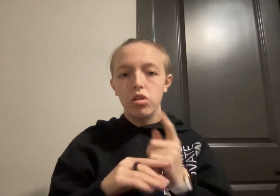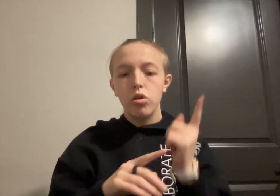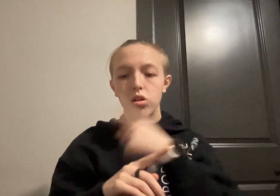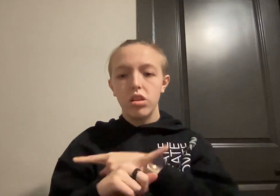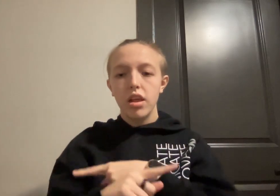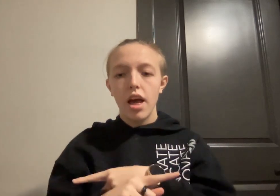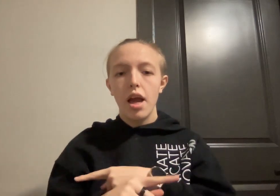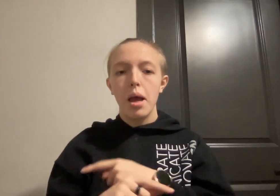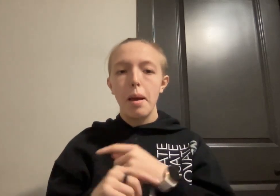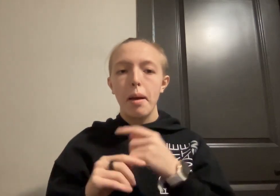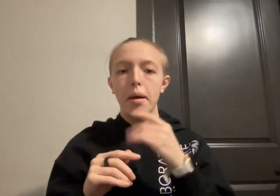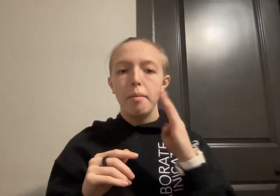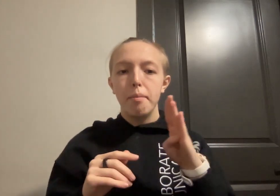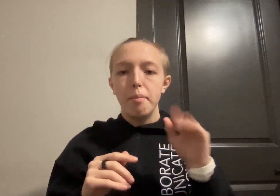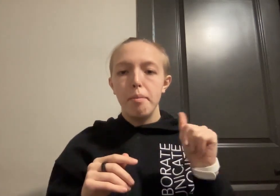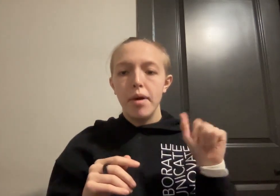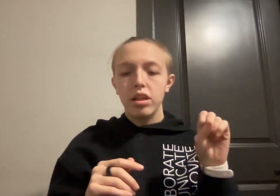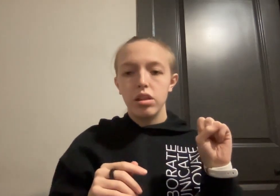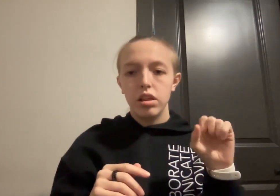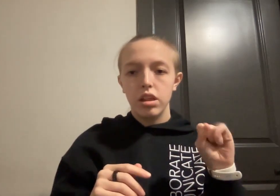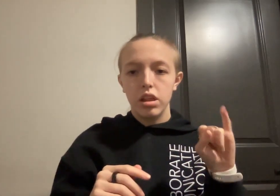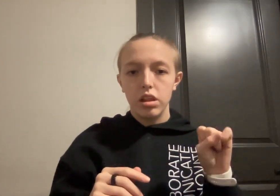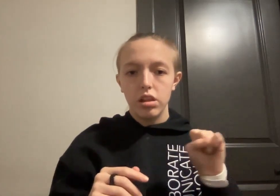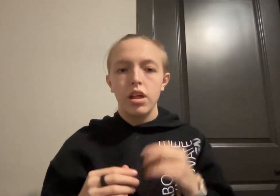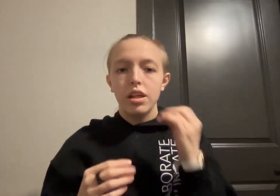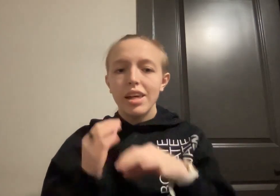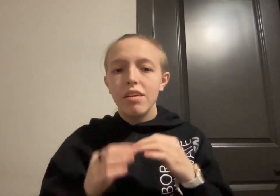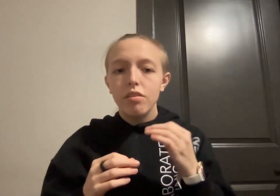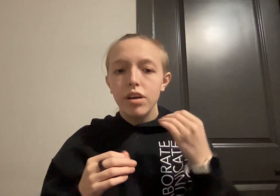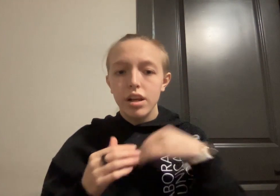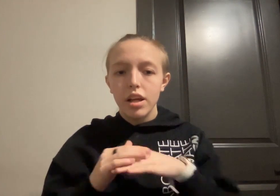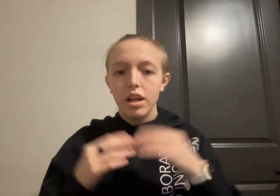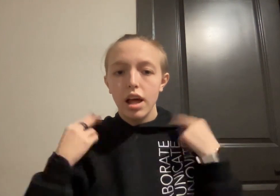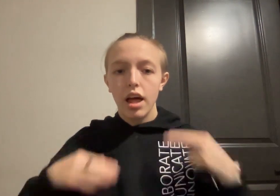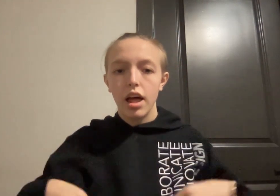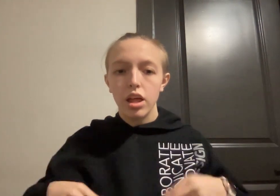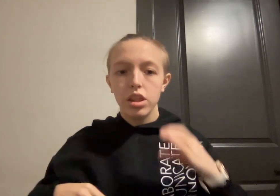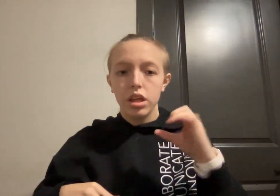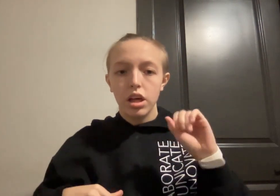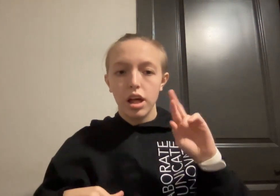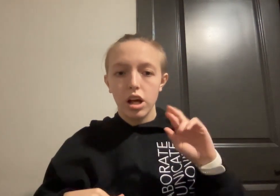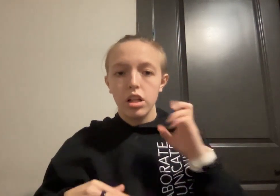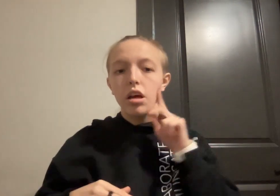to day basis. Even in health care, deaf